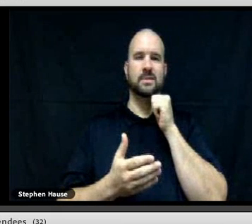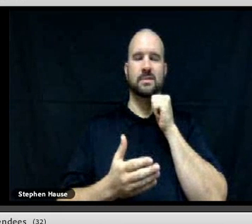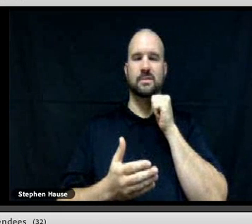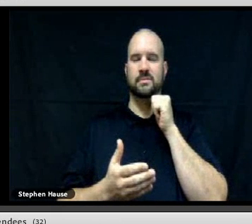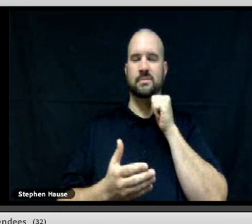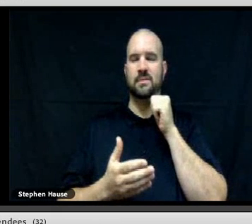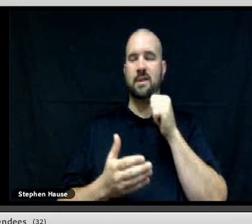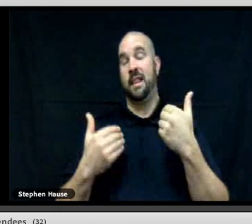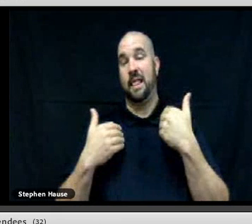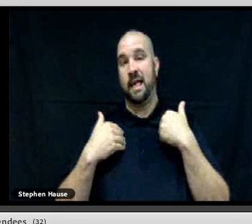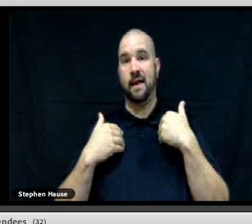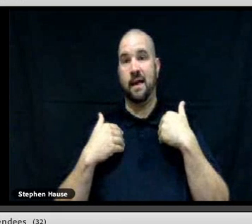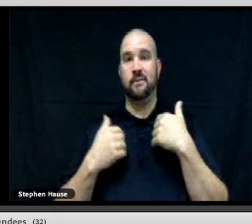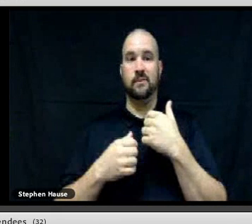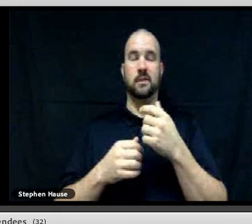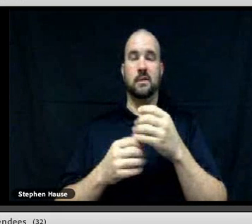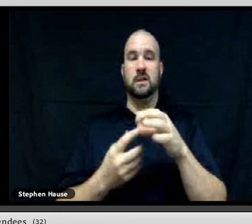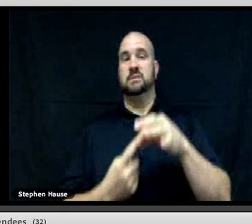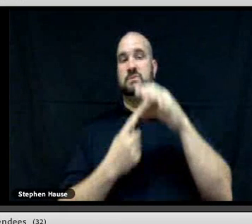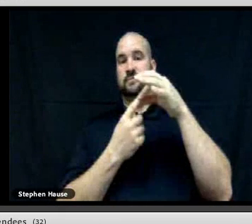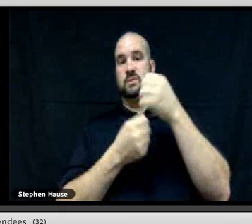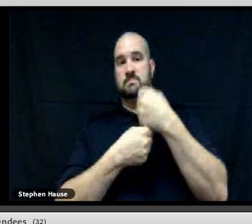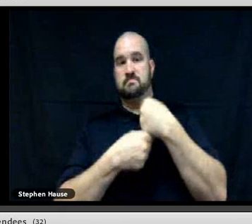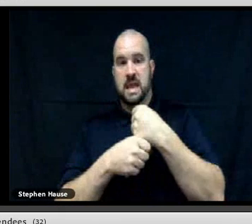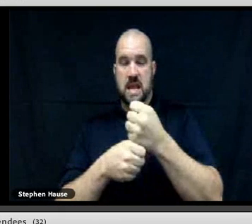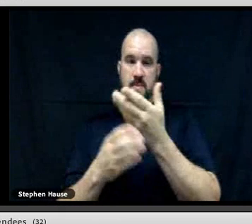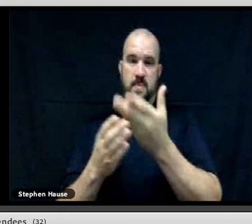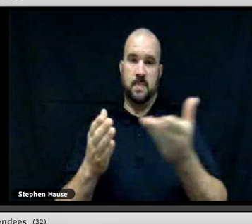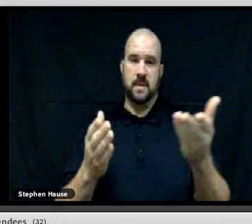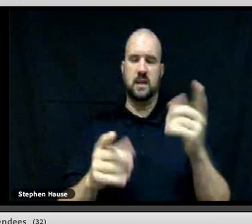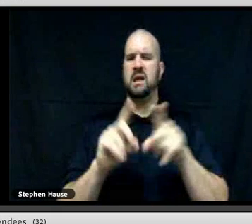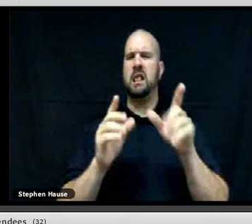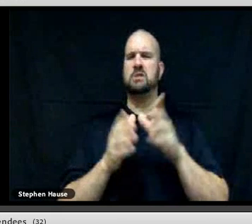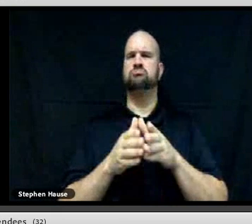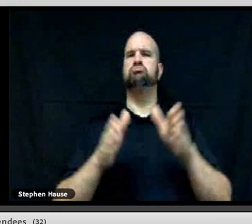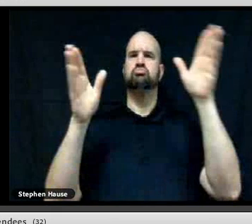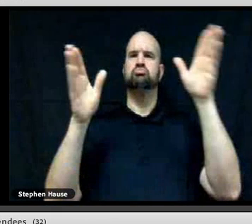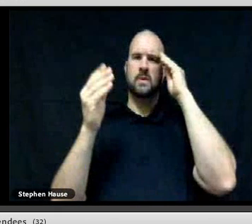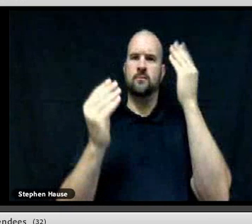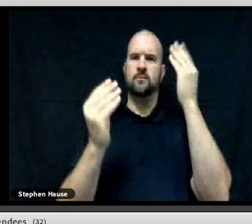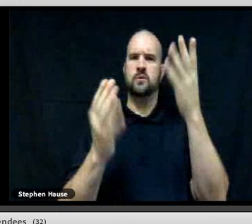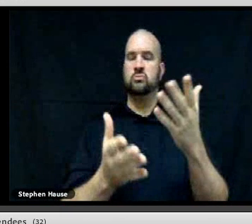or lesson plans associated with them. But it does help make funding some of these, uh, topics